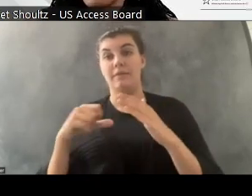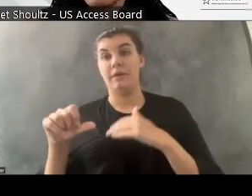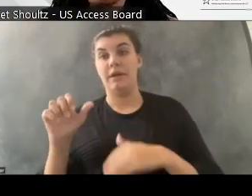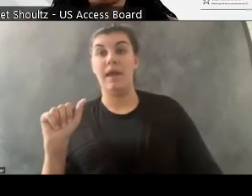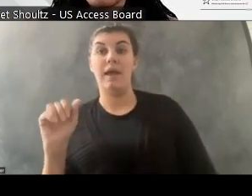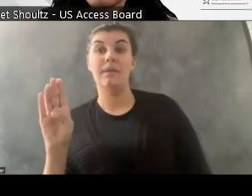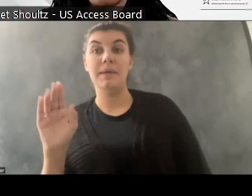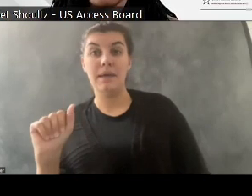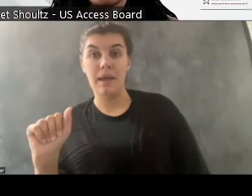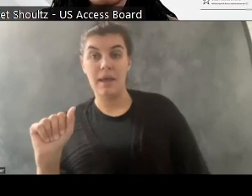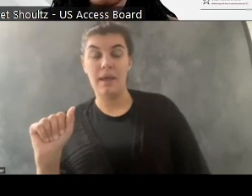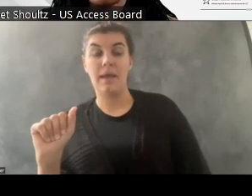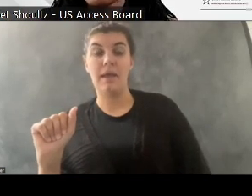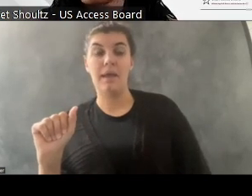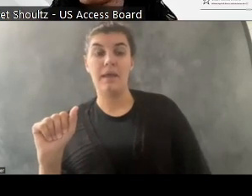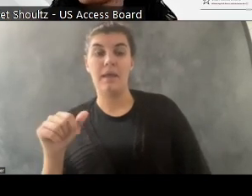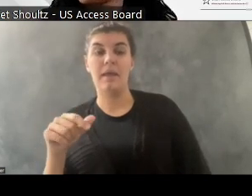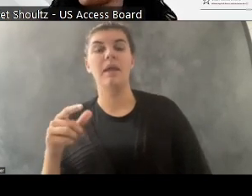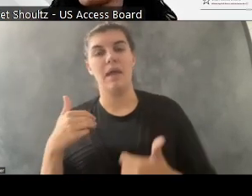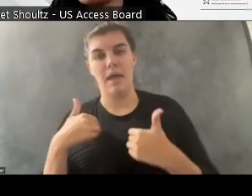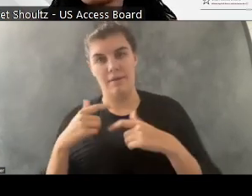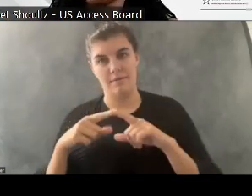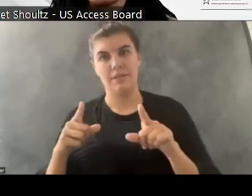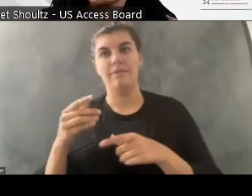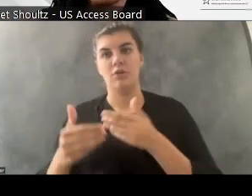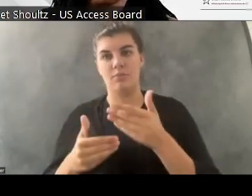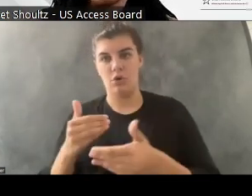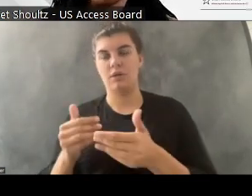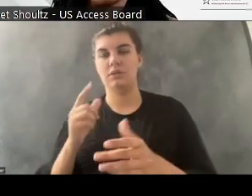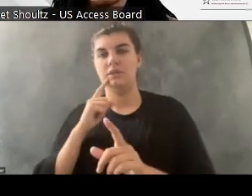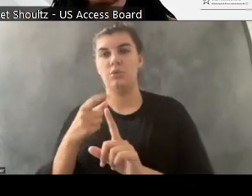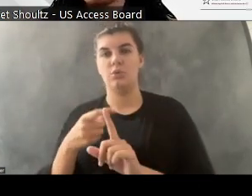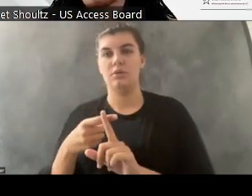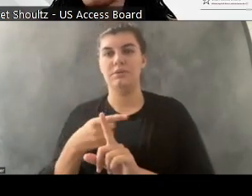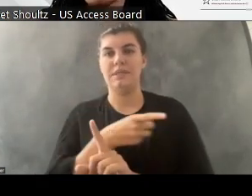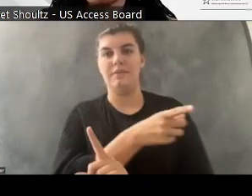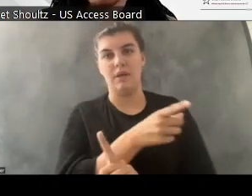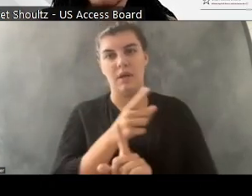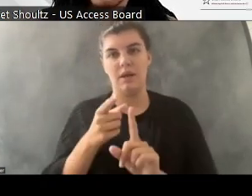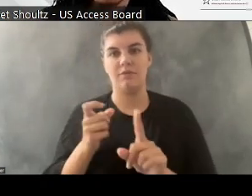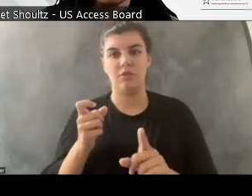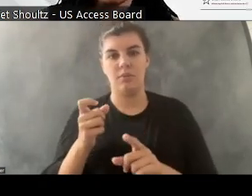under the ABA, there's a process for deviating from the requirements of these guidelines.